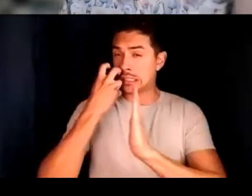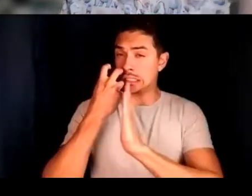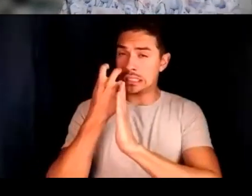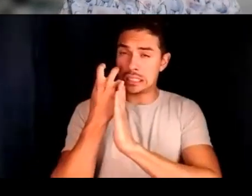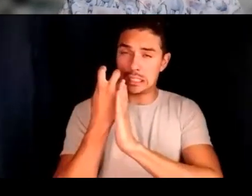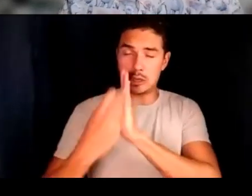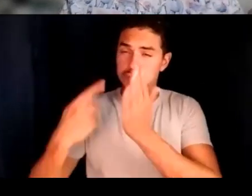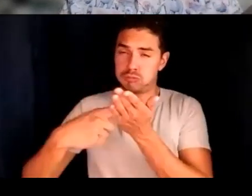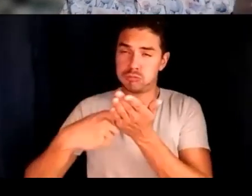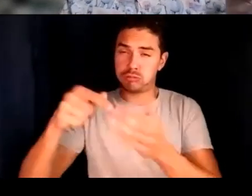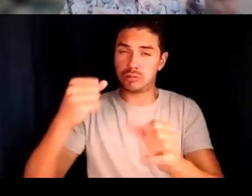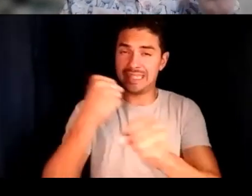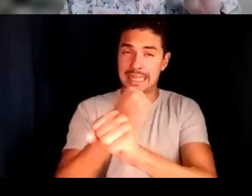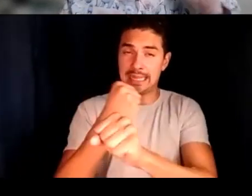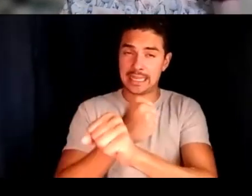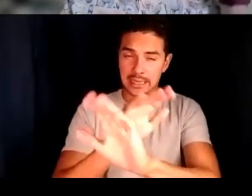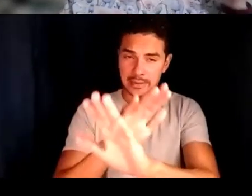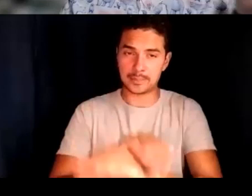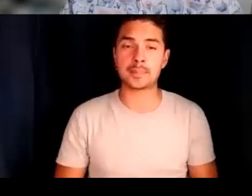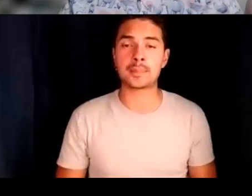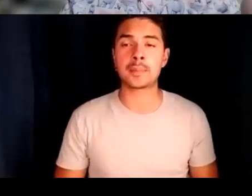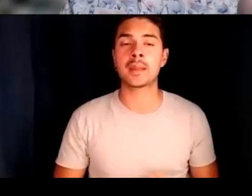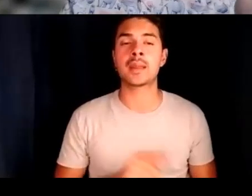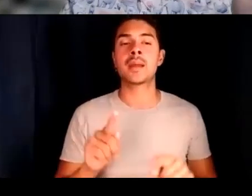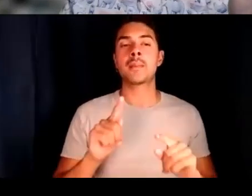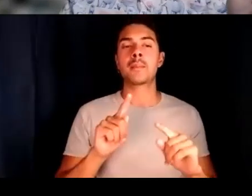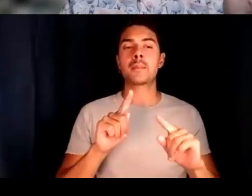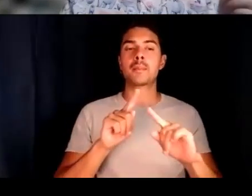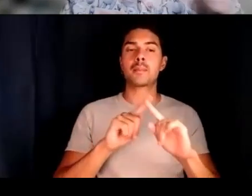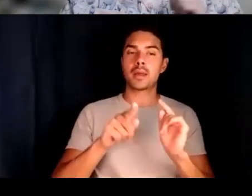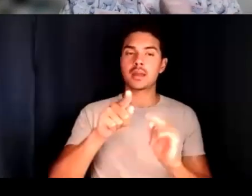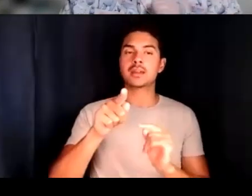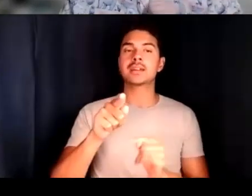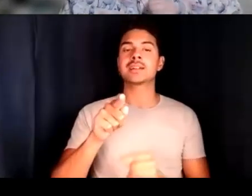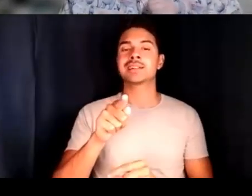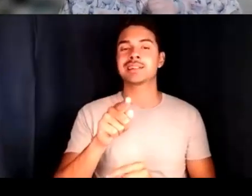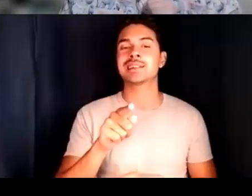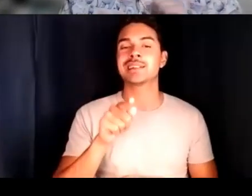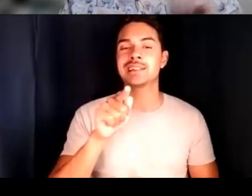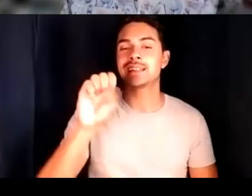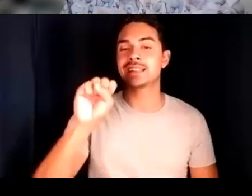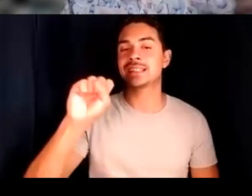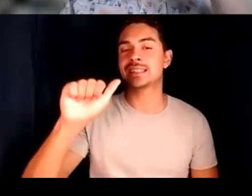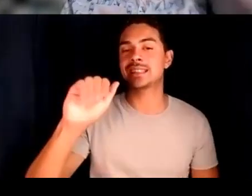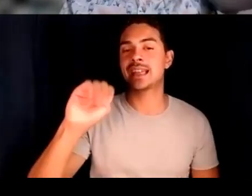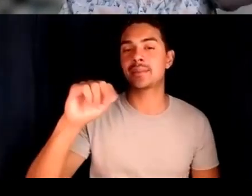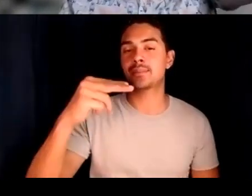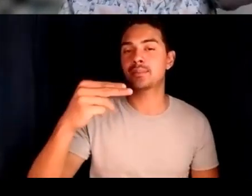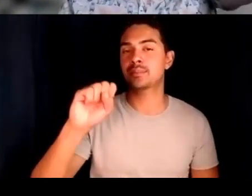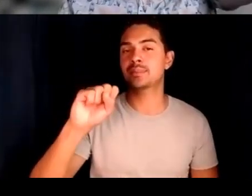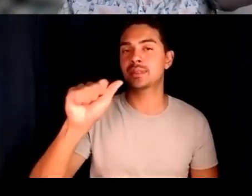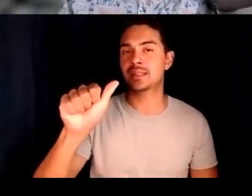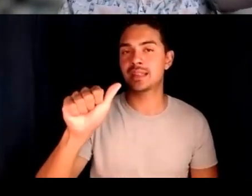but SAMHSA link has a fair amount of statistics and there are resources that we'll share